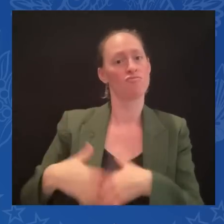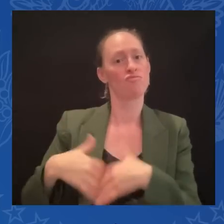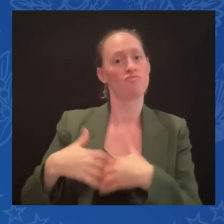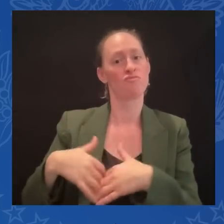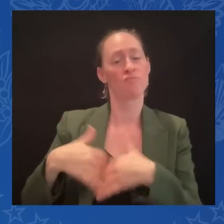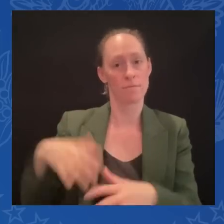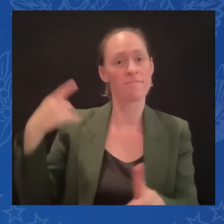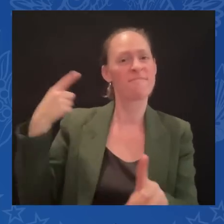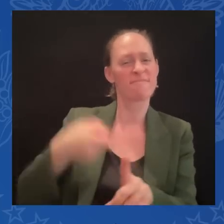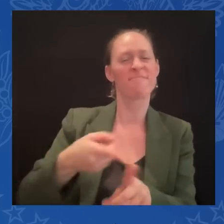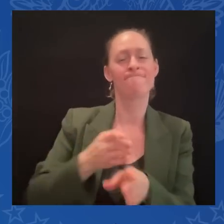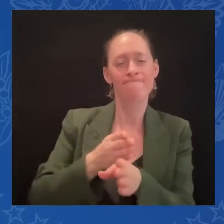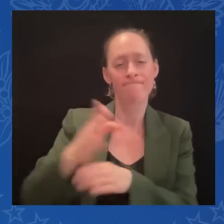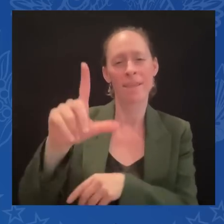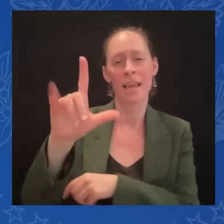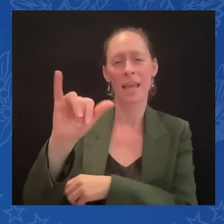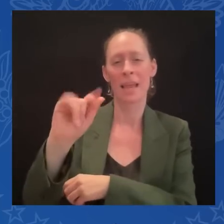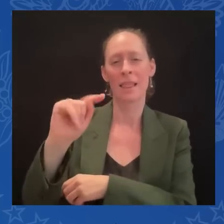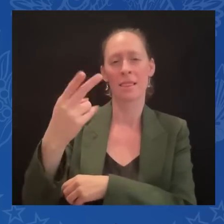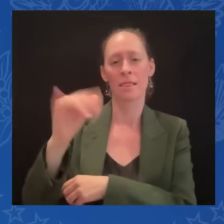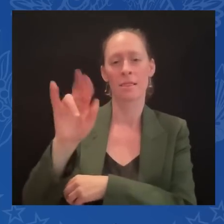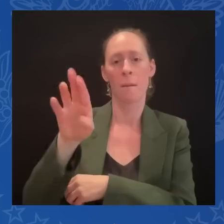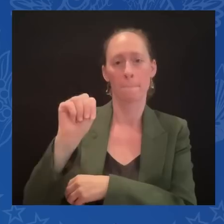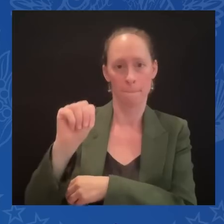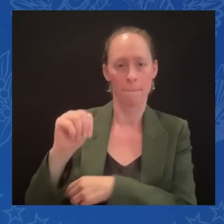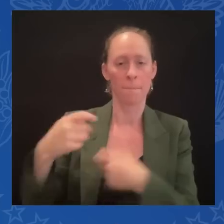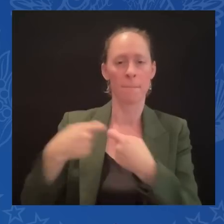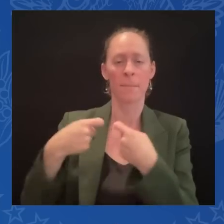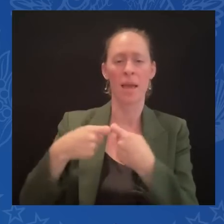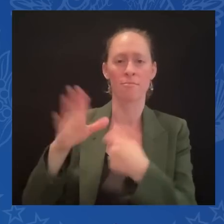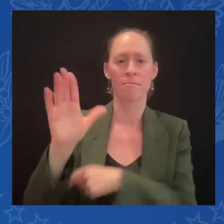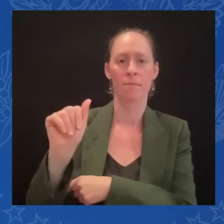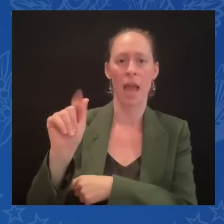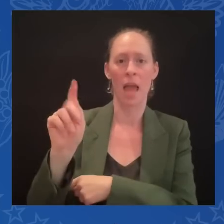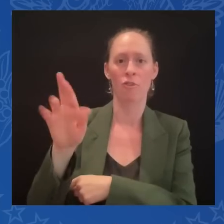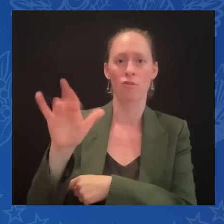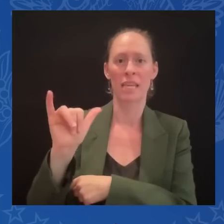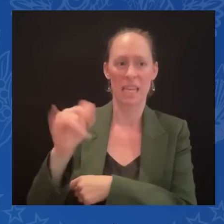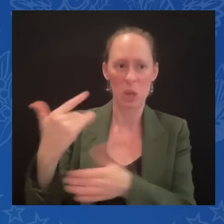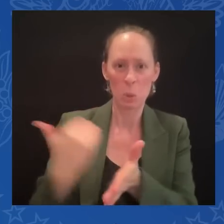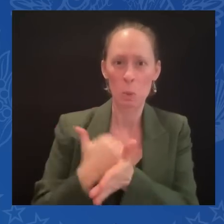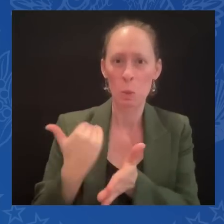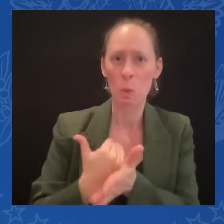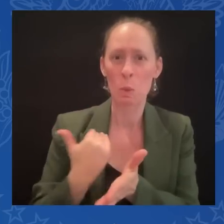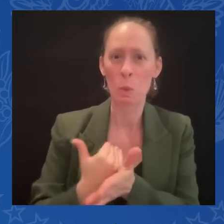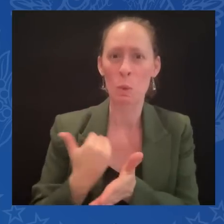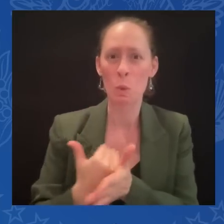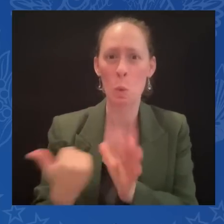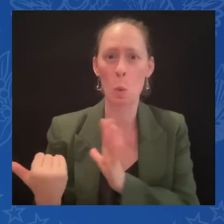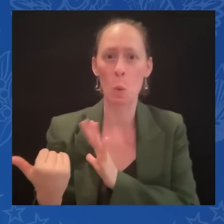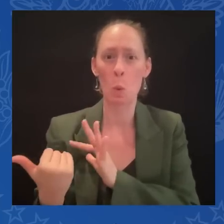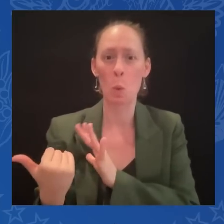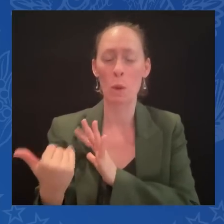a whole community -- restore some pride. It matters. The lithium will power components like our --